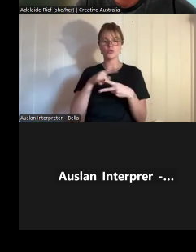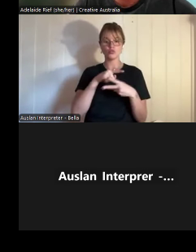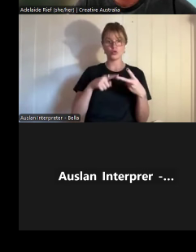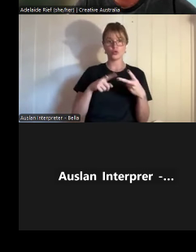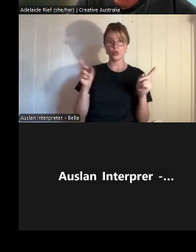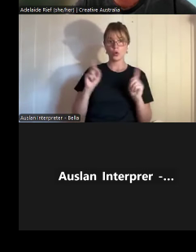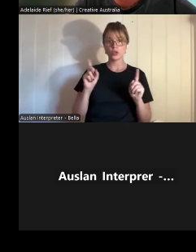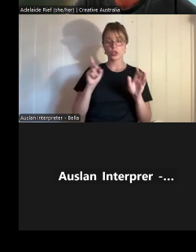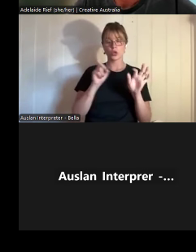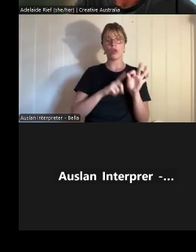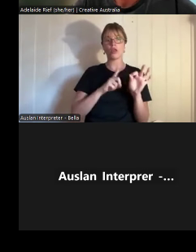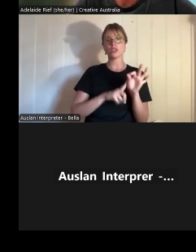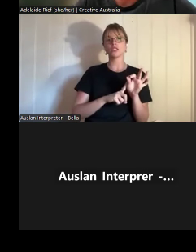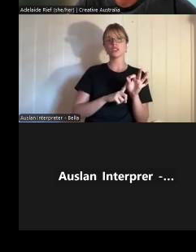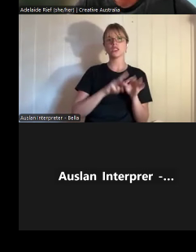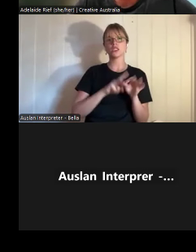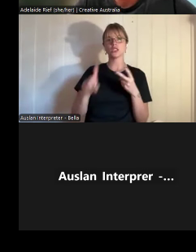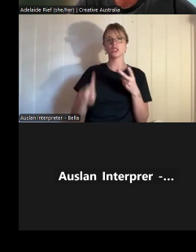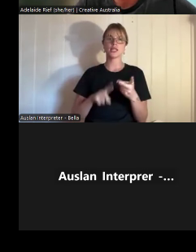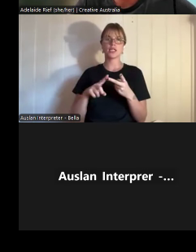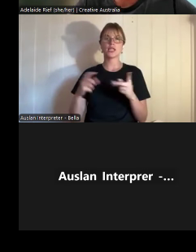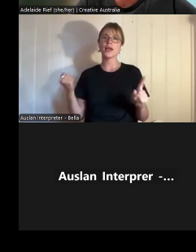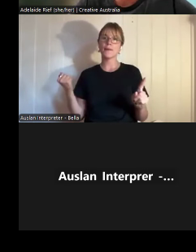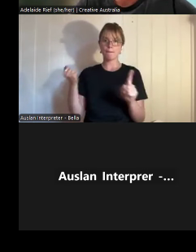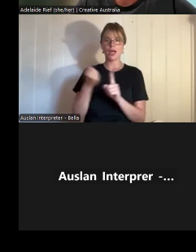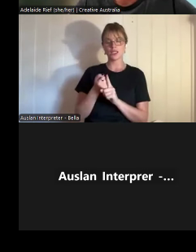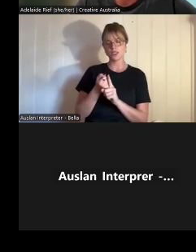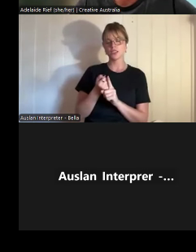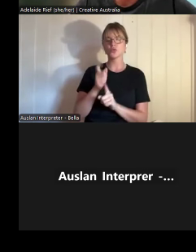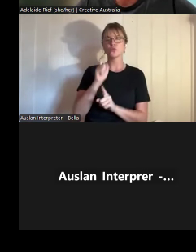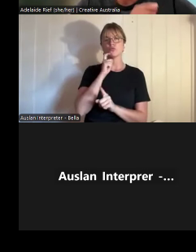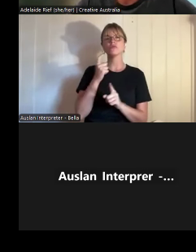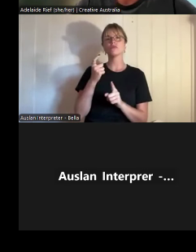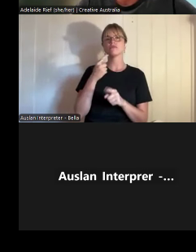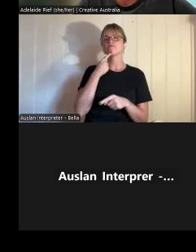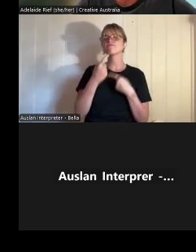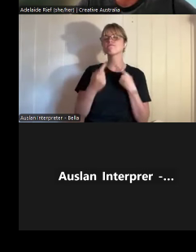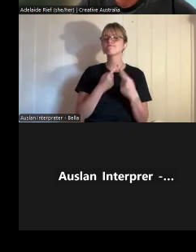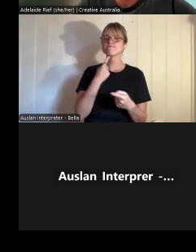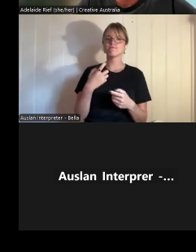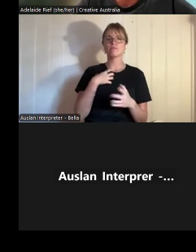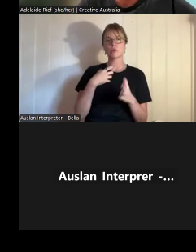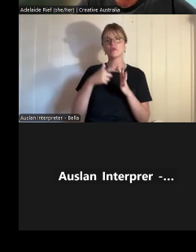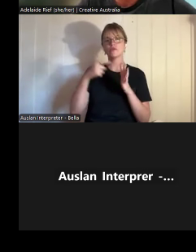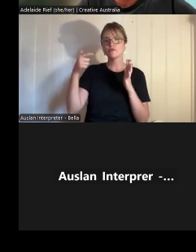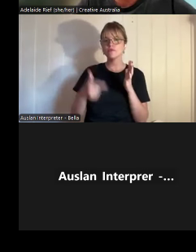are quality and impact. I'm going to speak about each of those assessment criteria for each of the